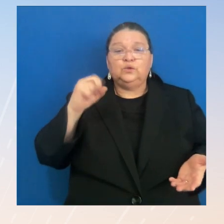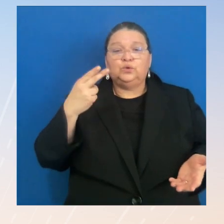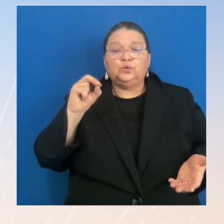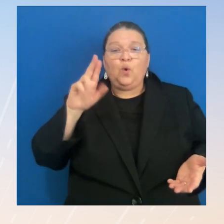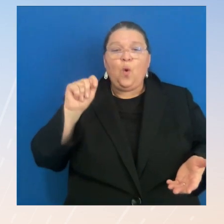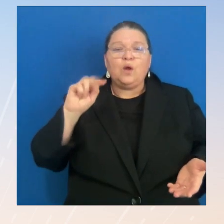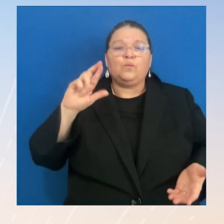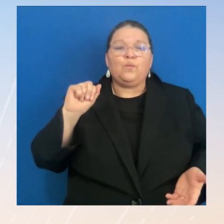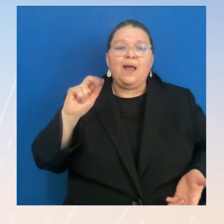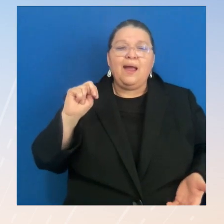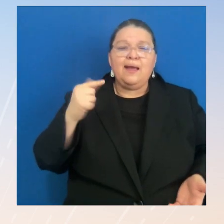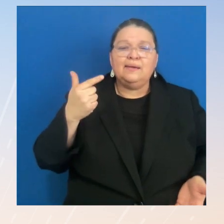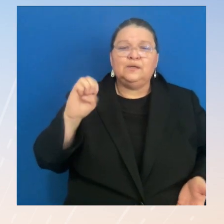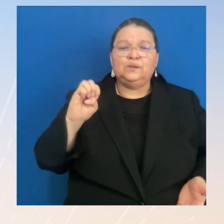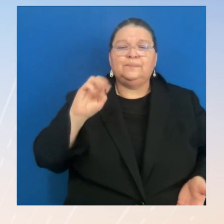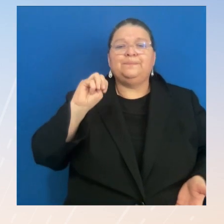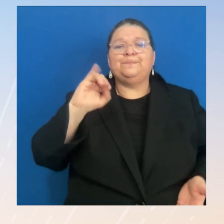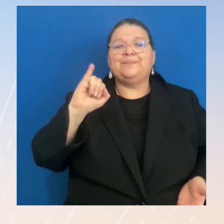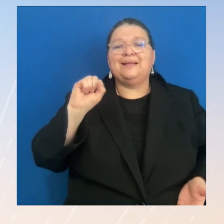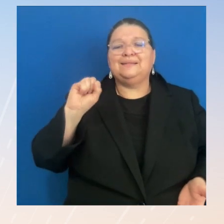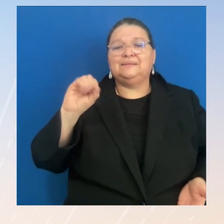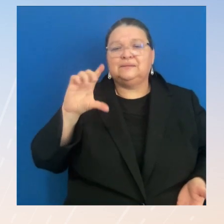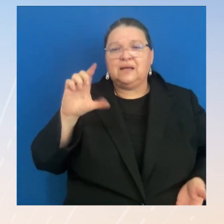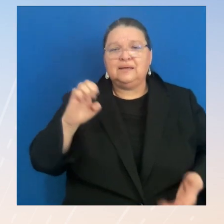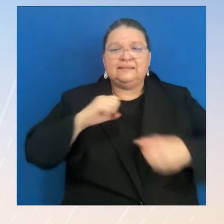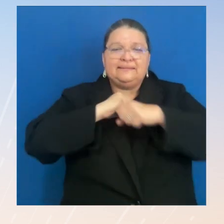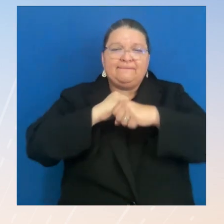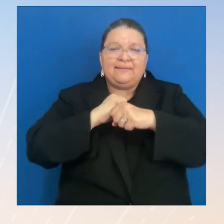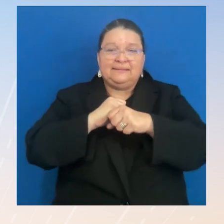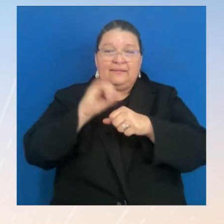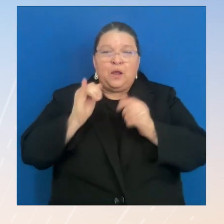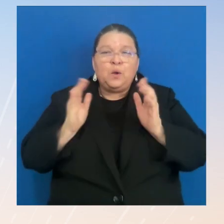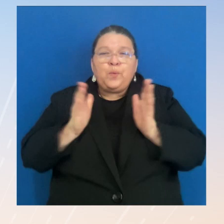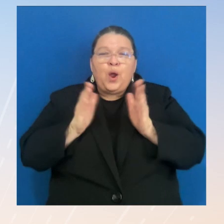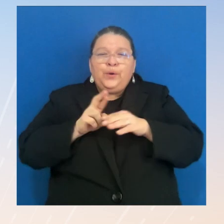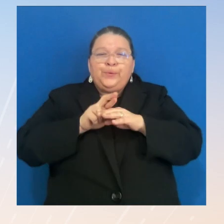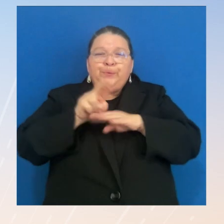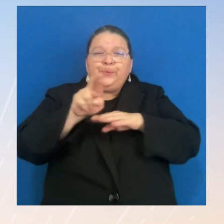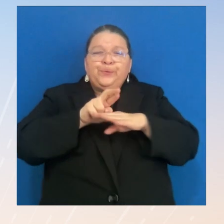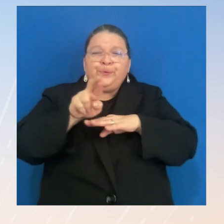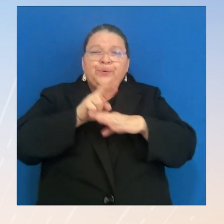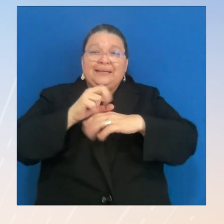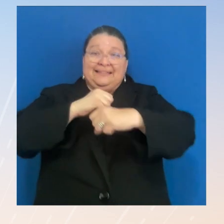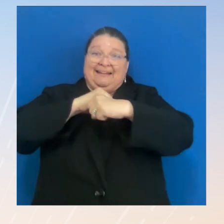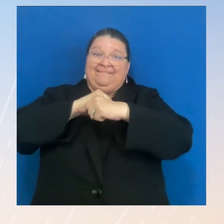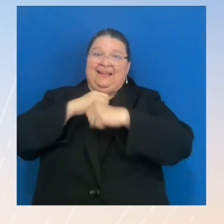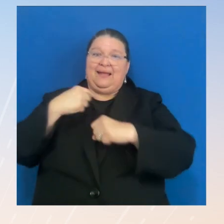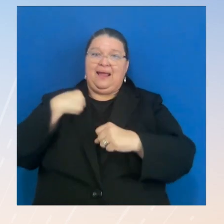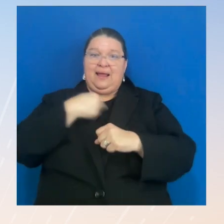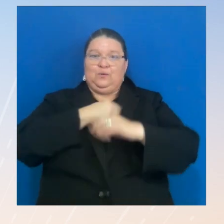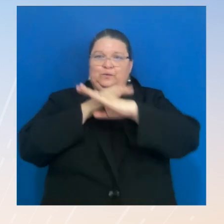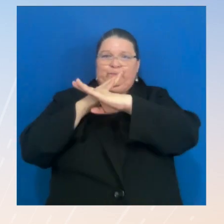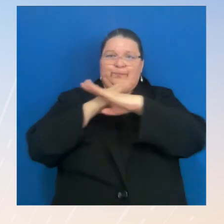to ward off incoming short-range missile. Is there discussion of that kind of anti-missile system